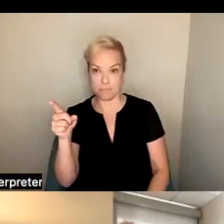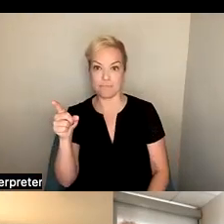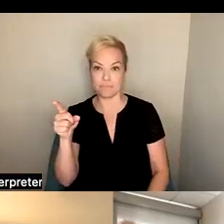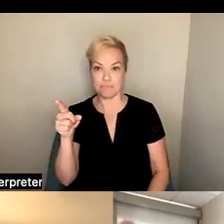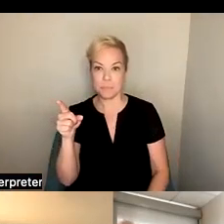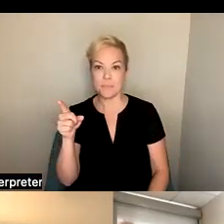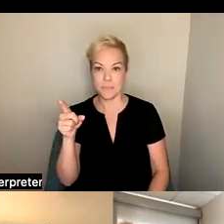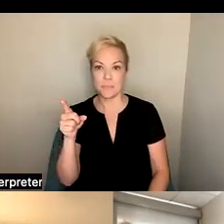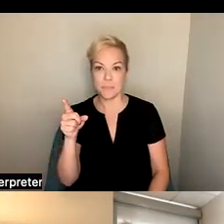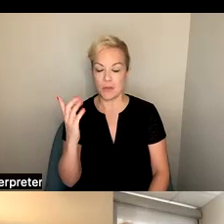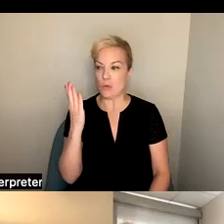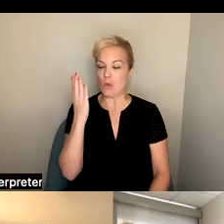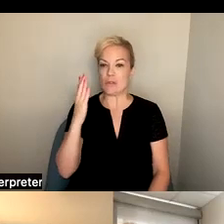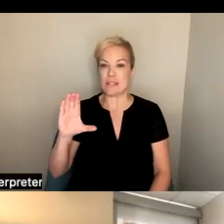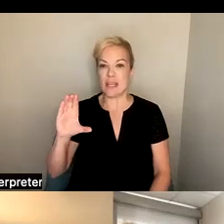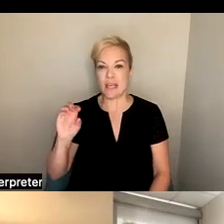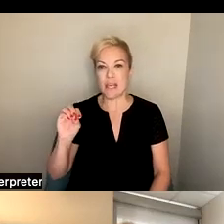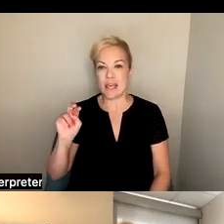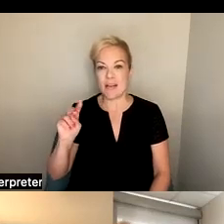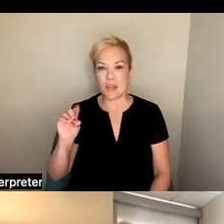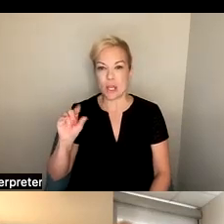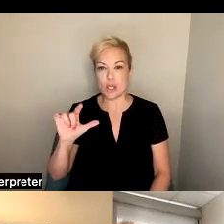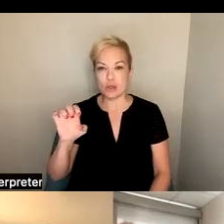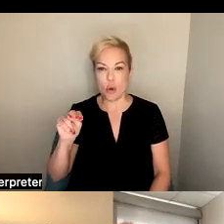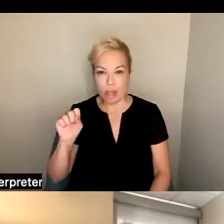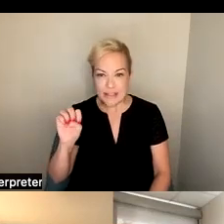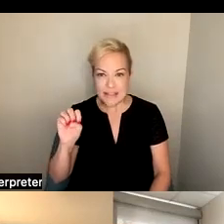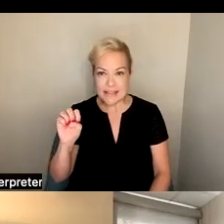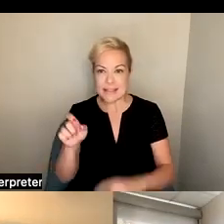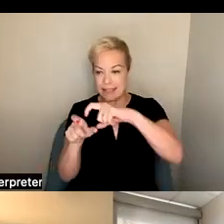close-up shot of the condolence cane, I couldn't quite fit the bigger condolence cane on here,